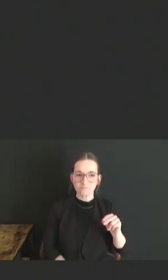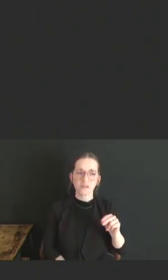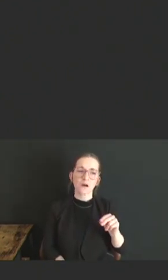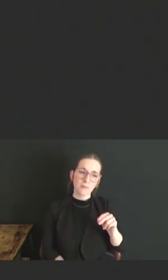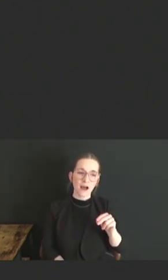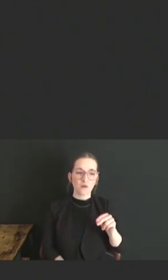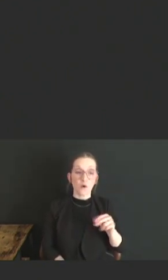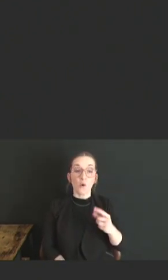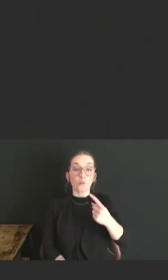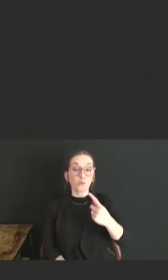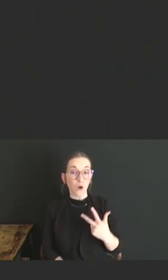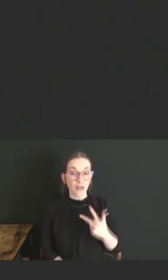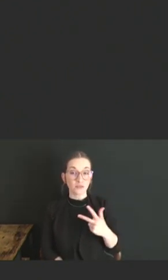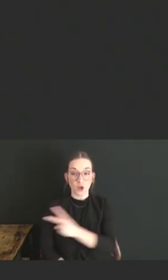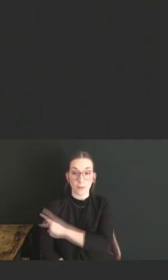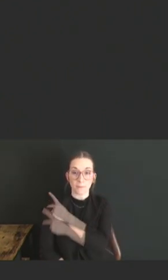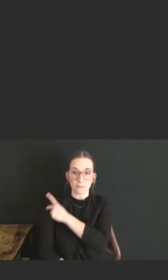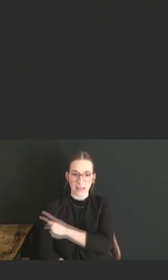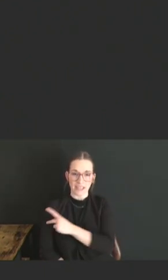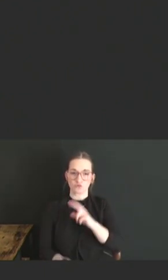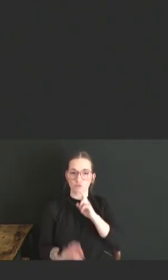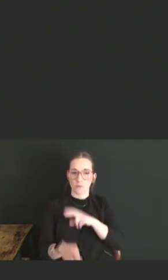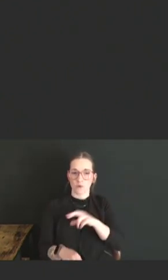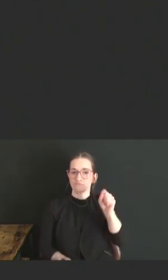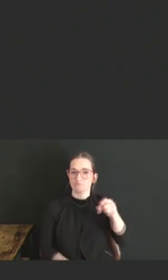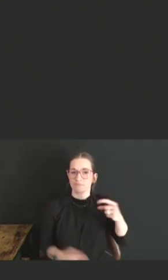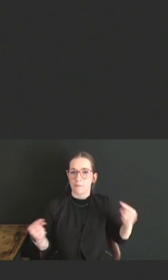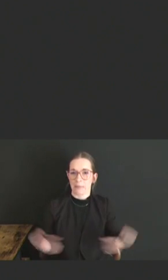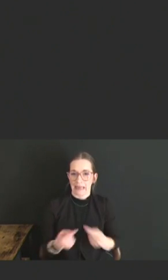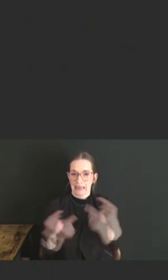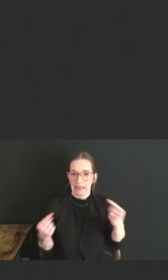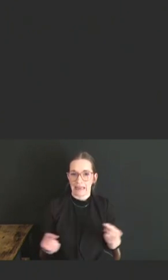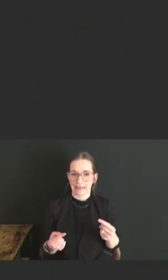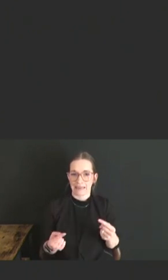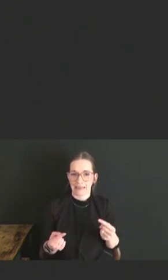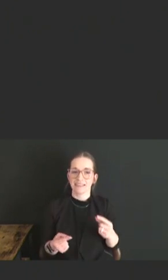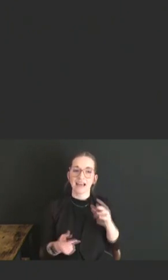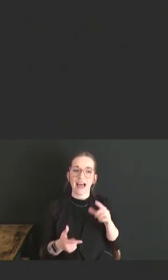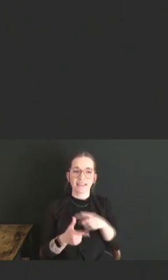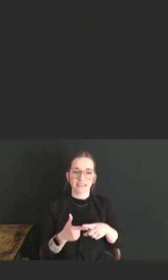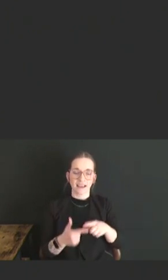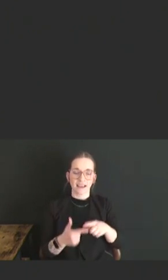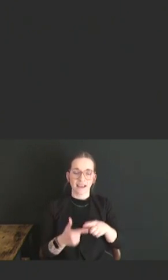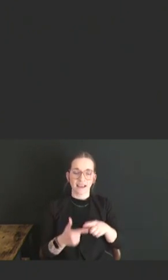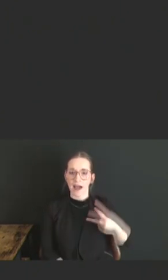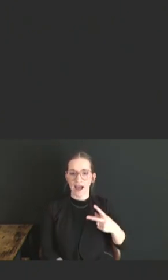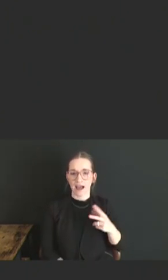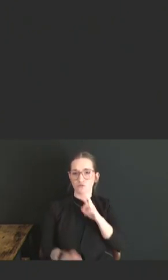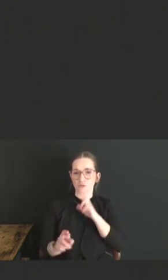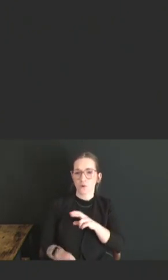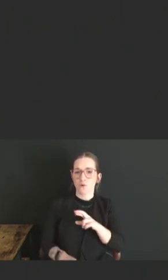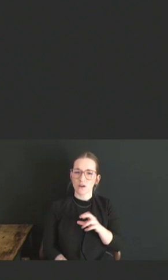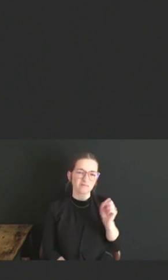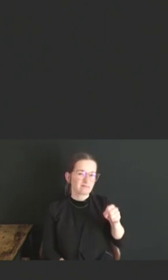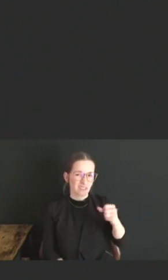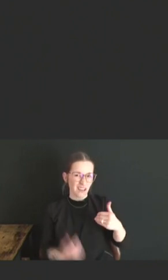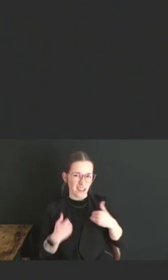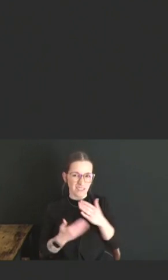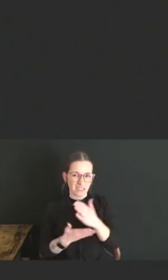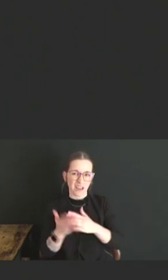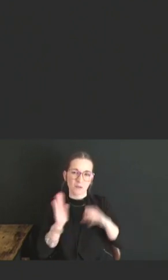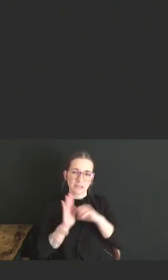pain and a little less than half reported problems with depression or anxiety. Next slide, please.